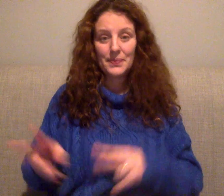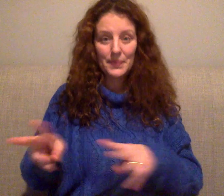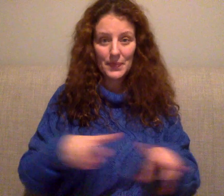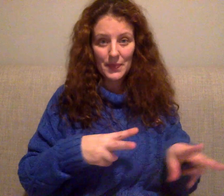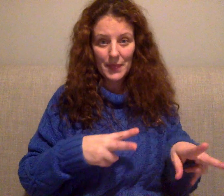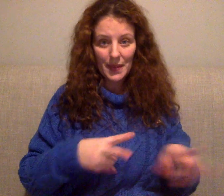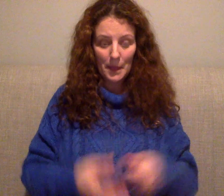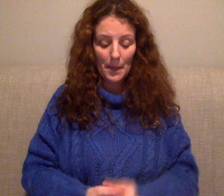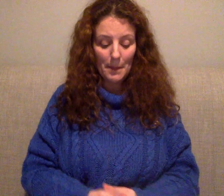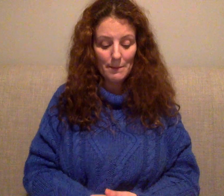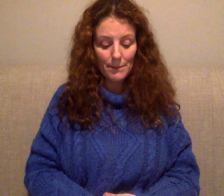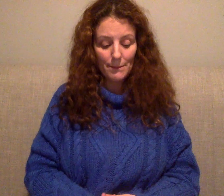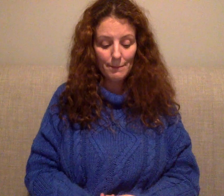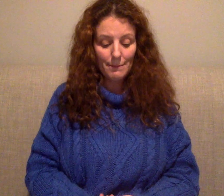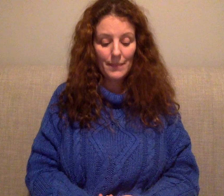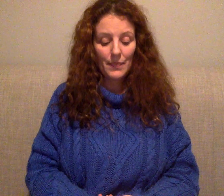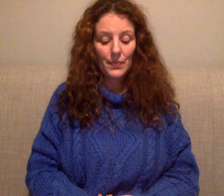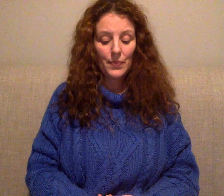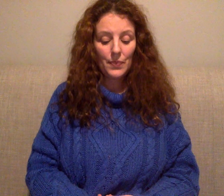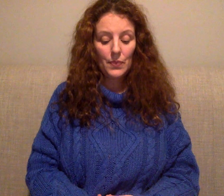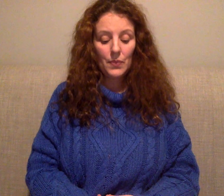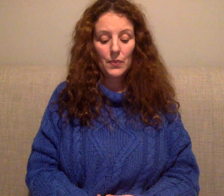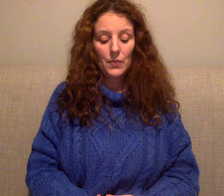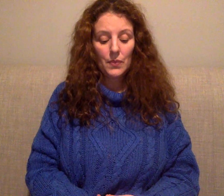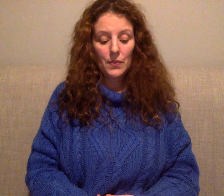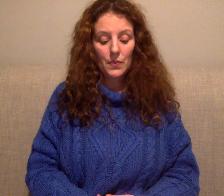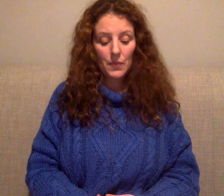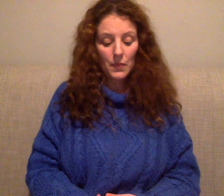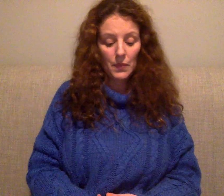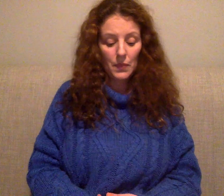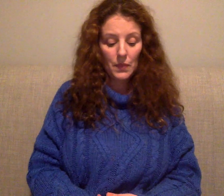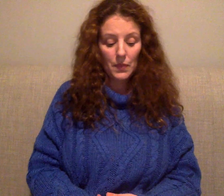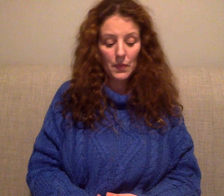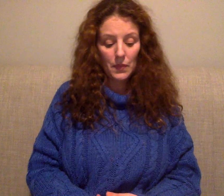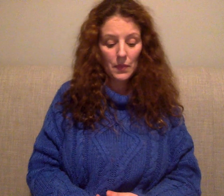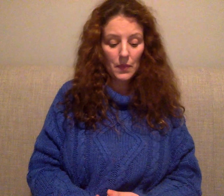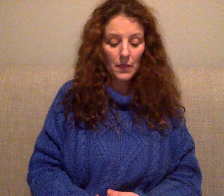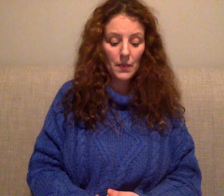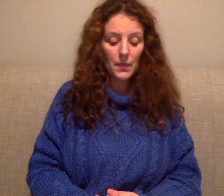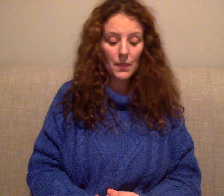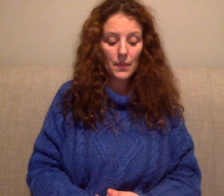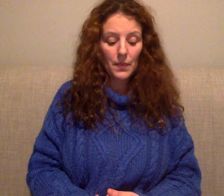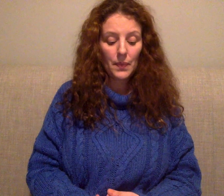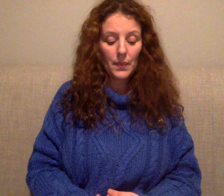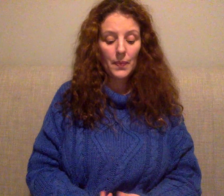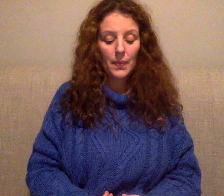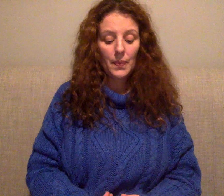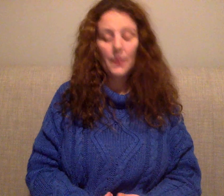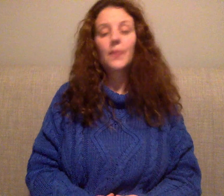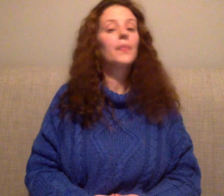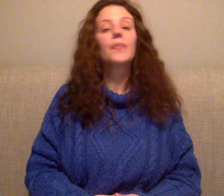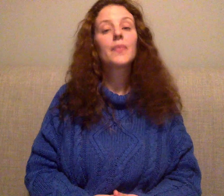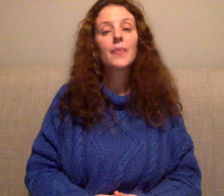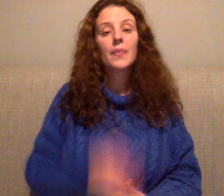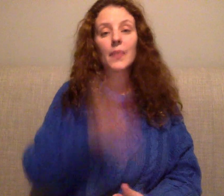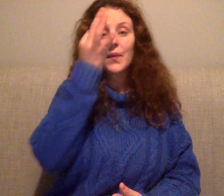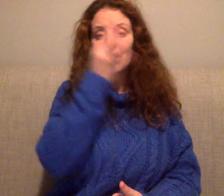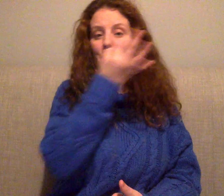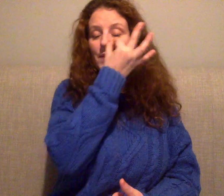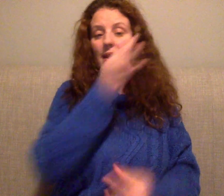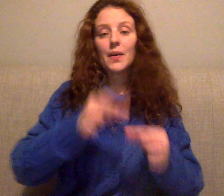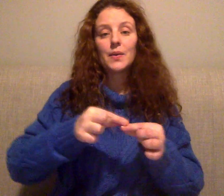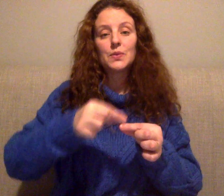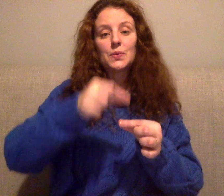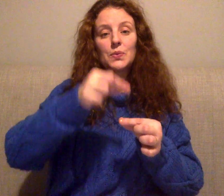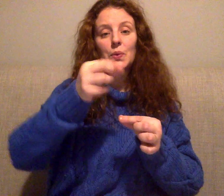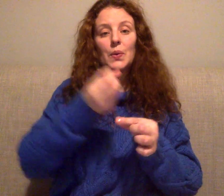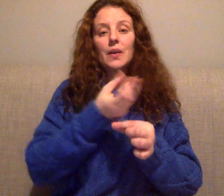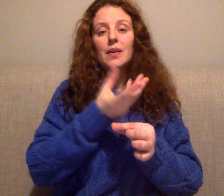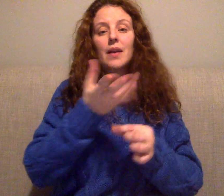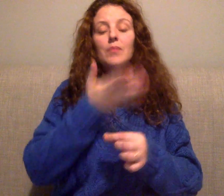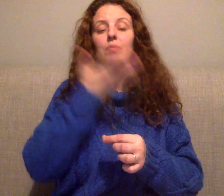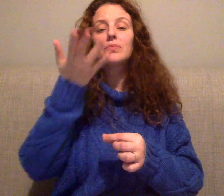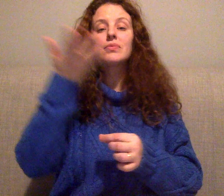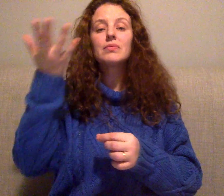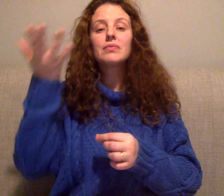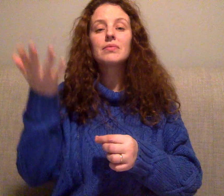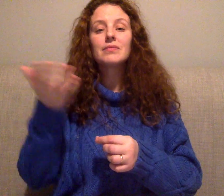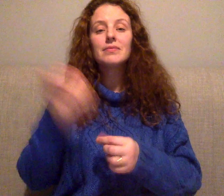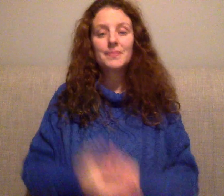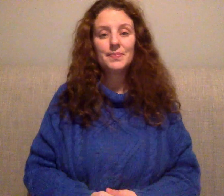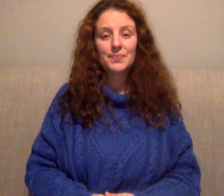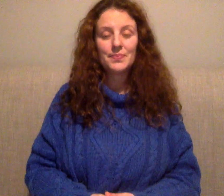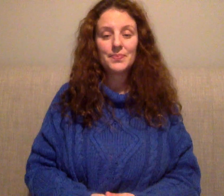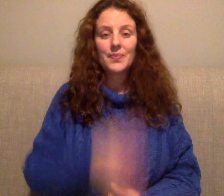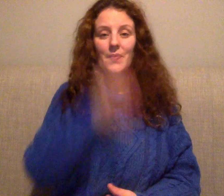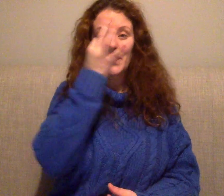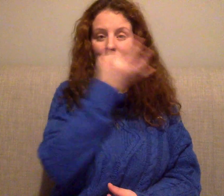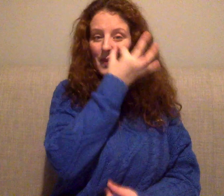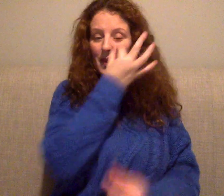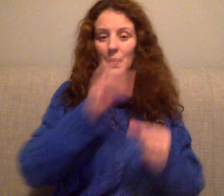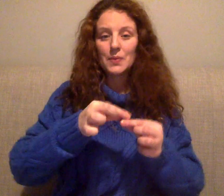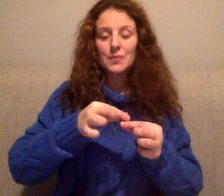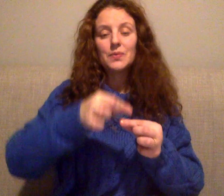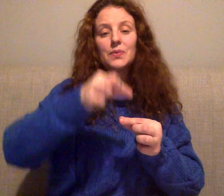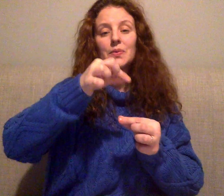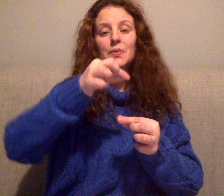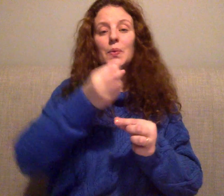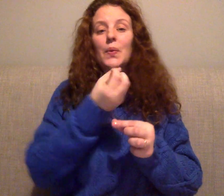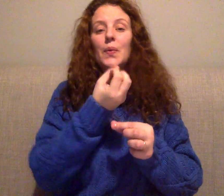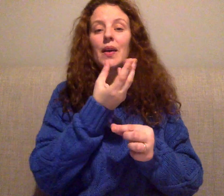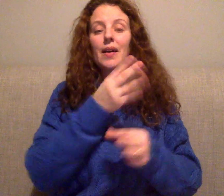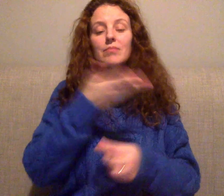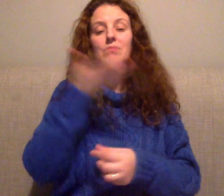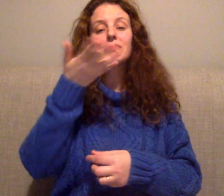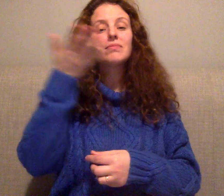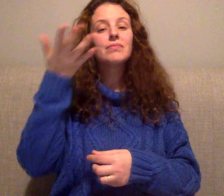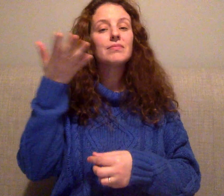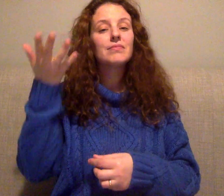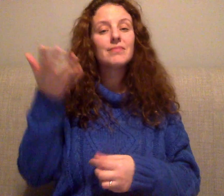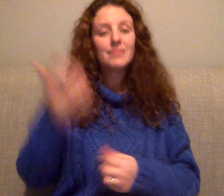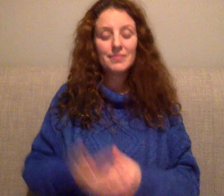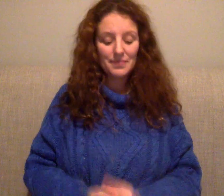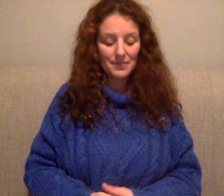DANDELION